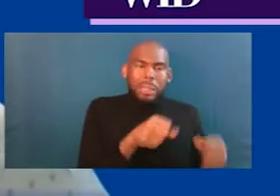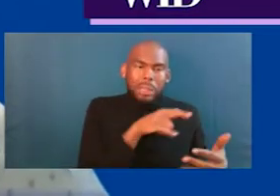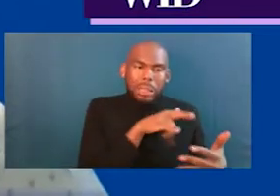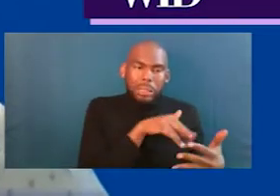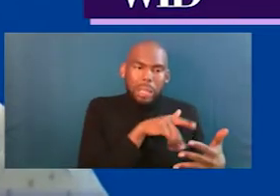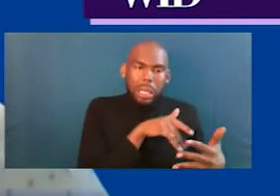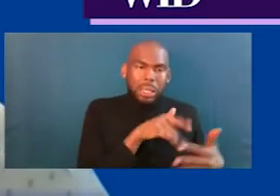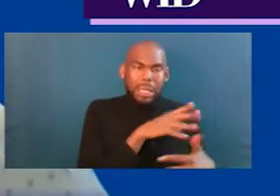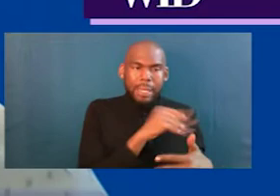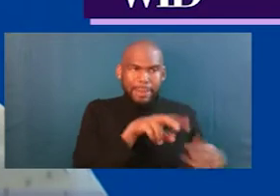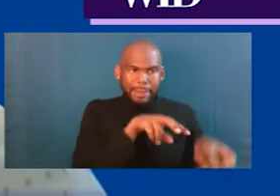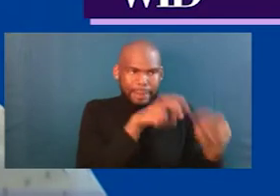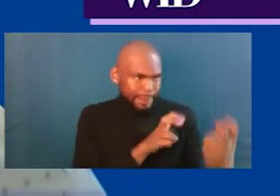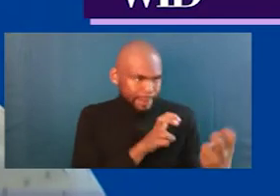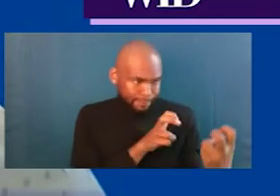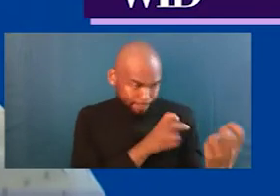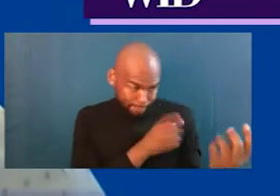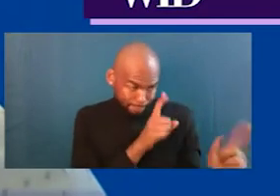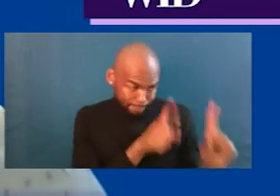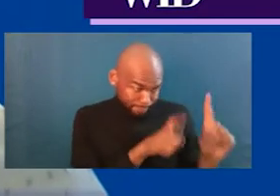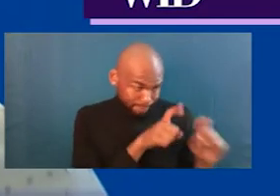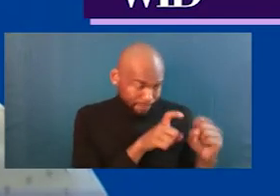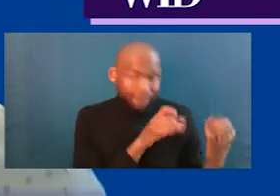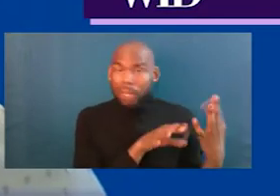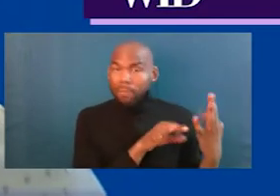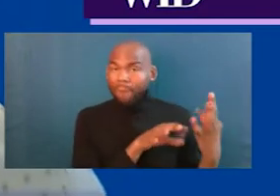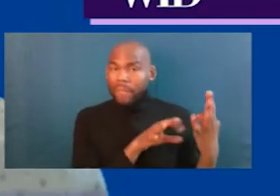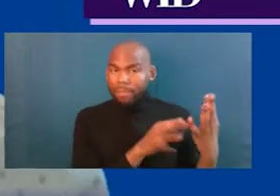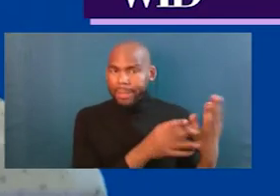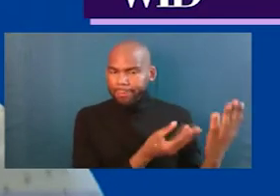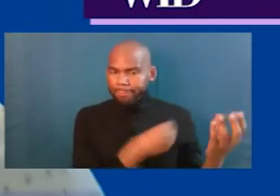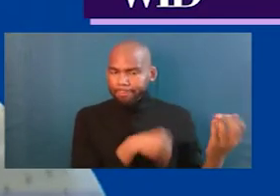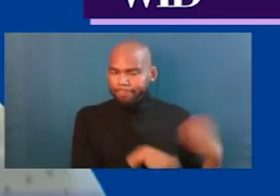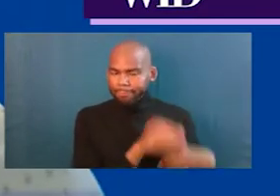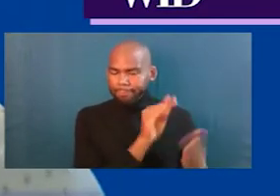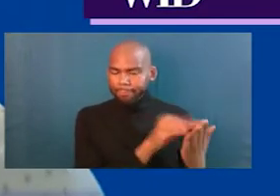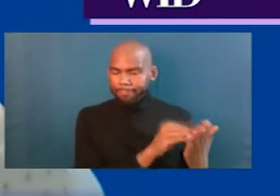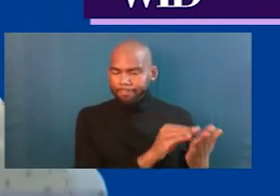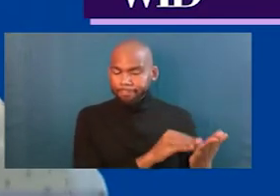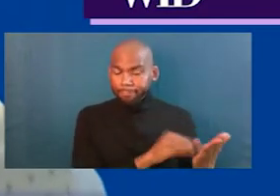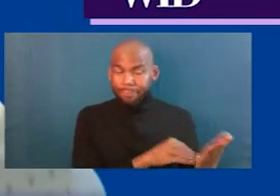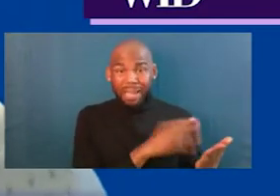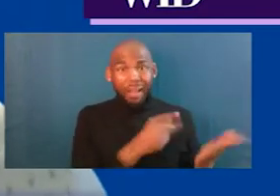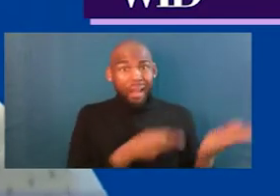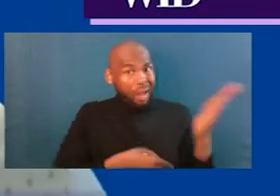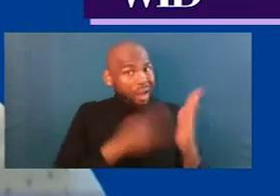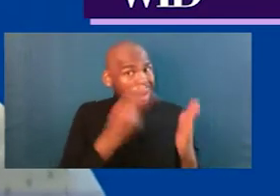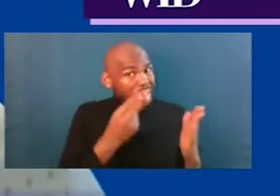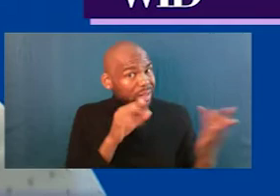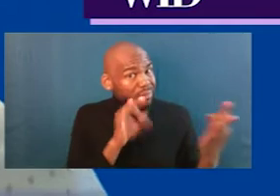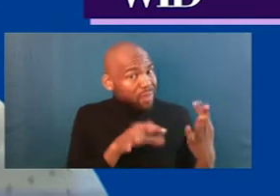with customers and getting that proper feedback, right, and really, you know, candid feedback